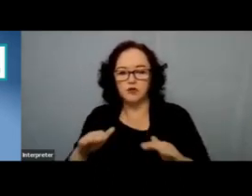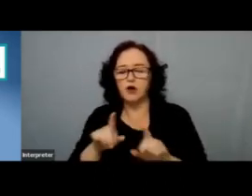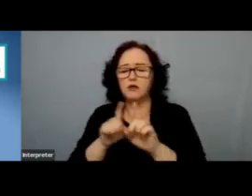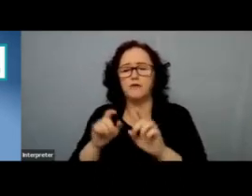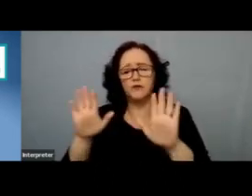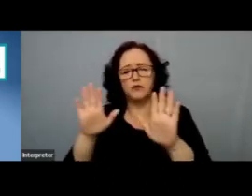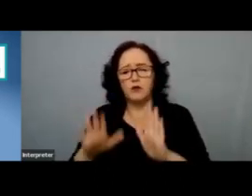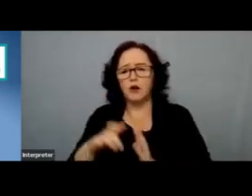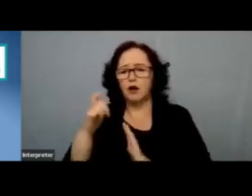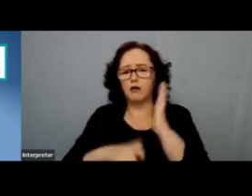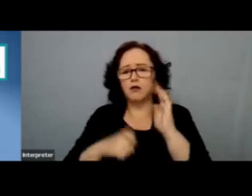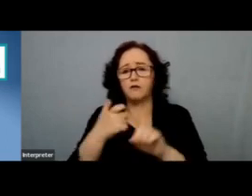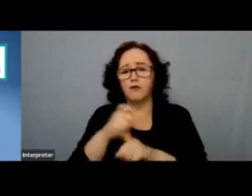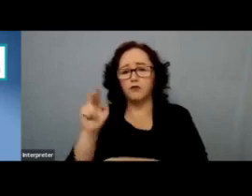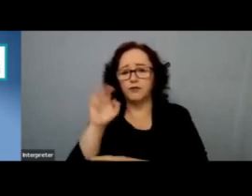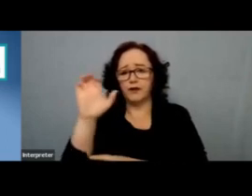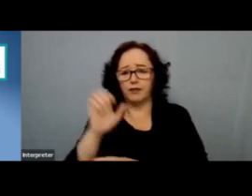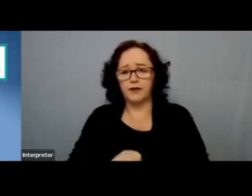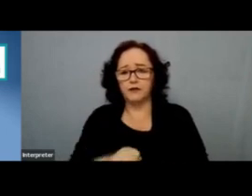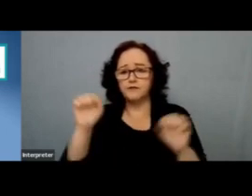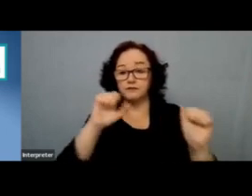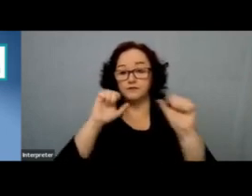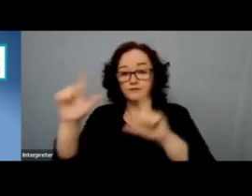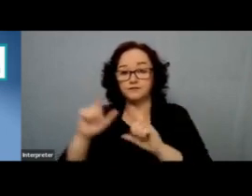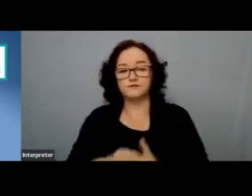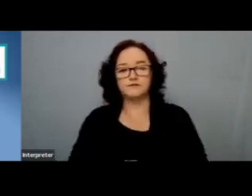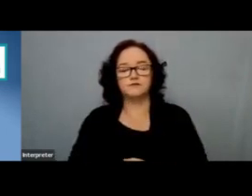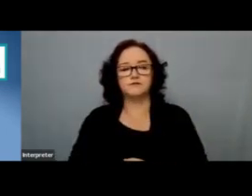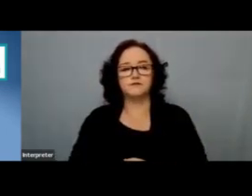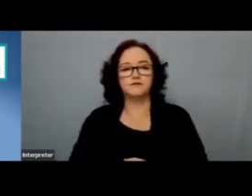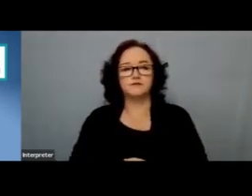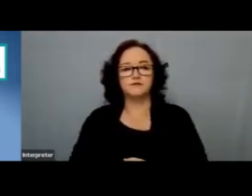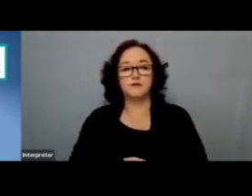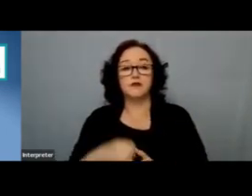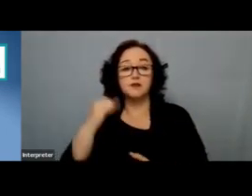North Carolina. Next slide. When the parent has an injury,